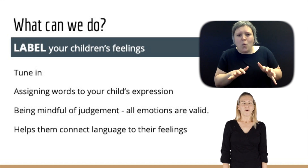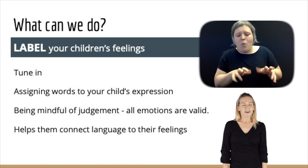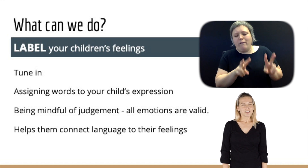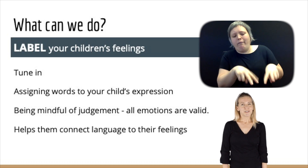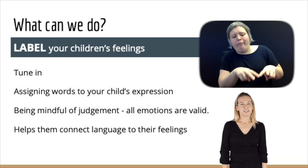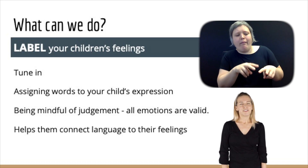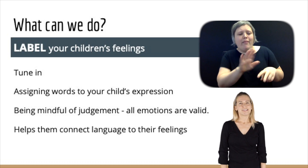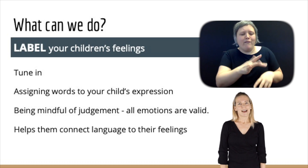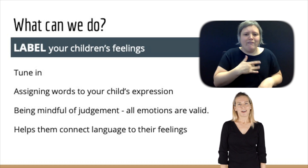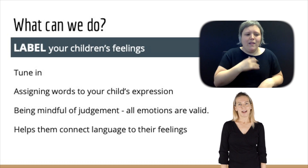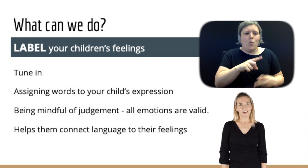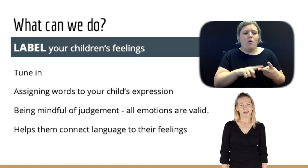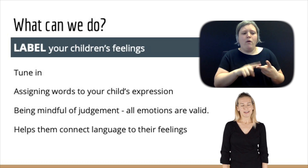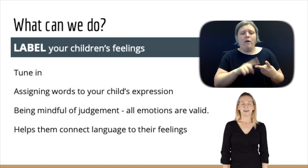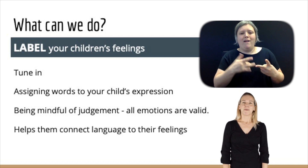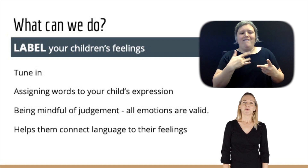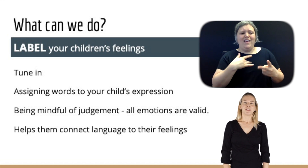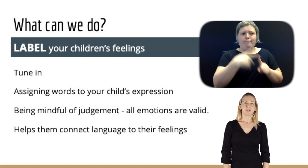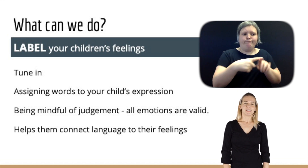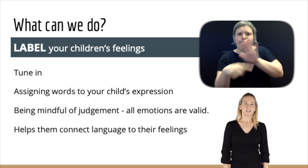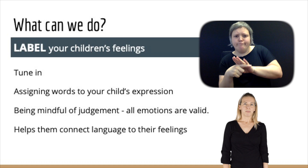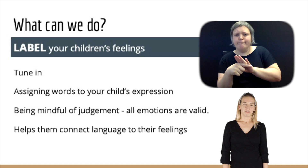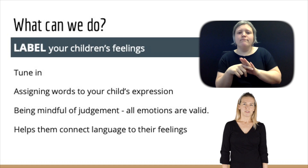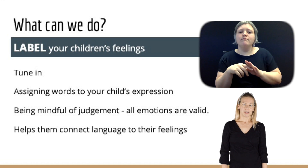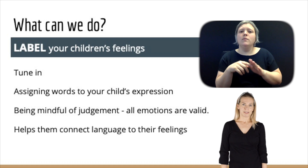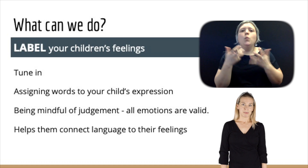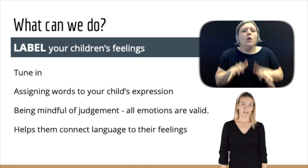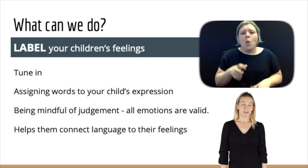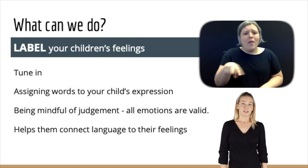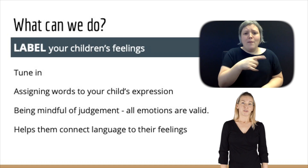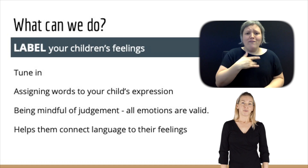want our children to feel sad or angry but we do want to teach them what those feelings mean.